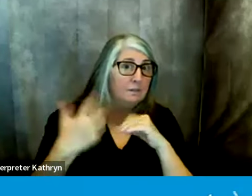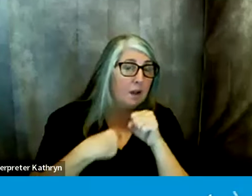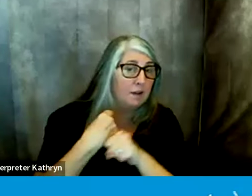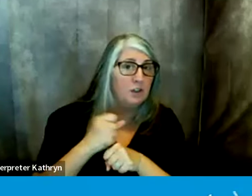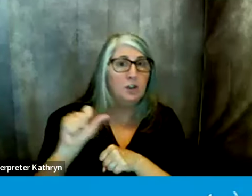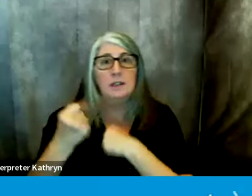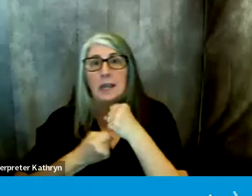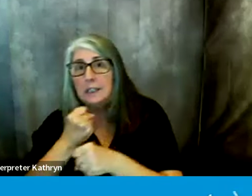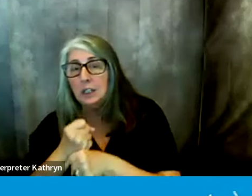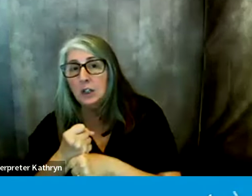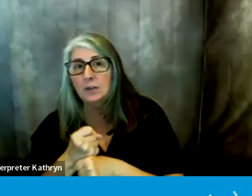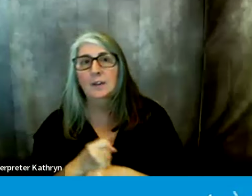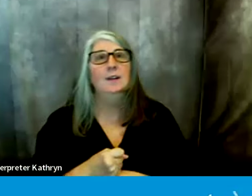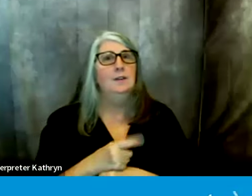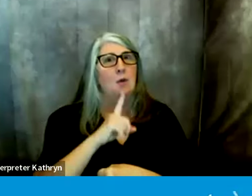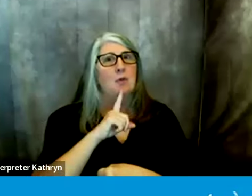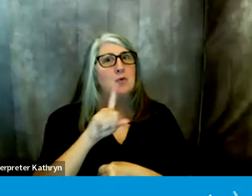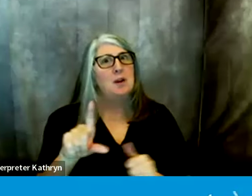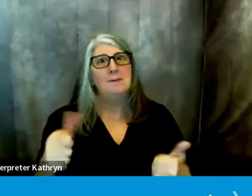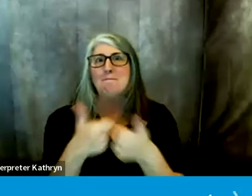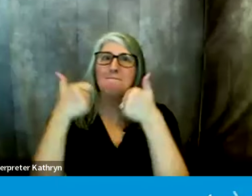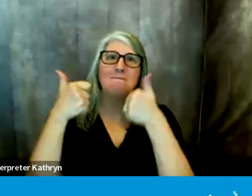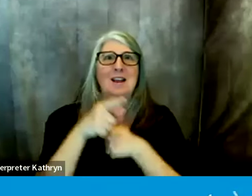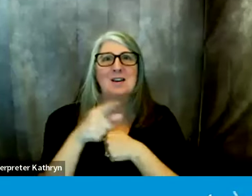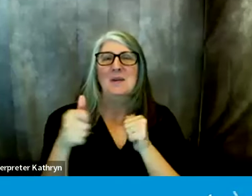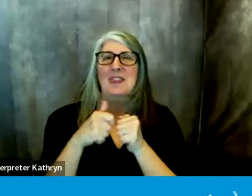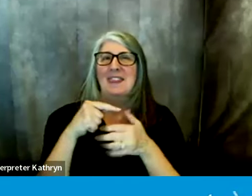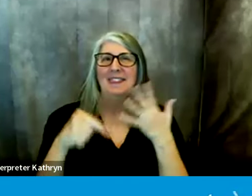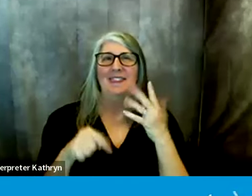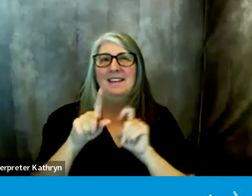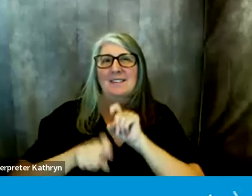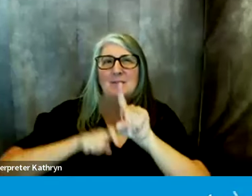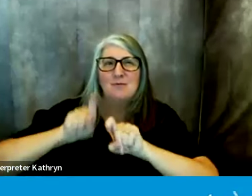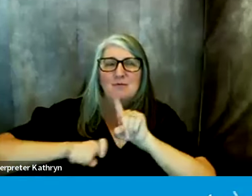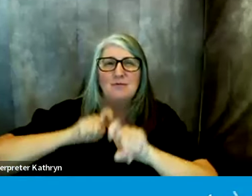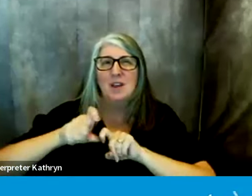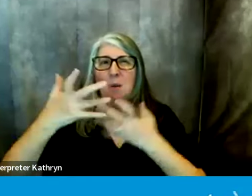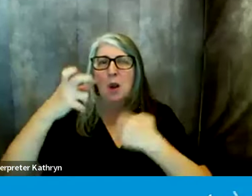We're really putting your feet to the fire on these. Look into the magic mirror and predict.